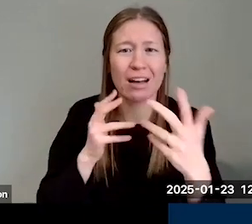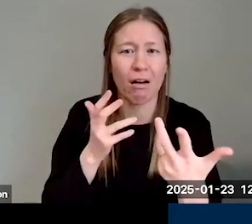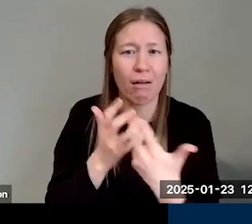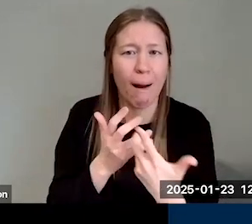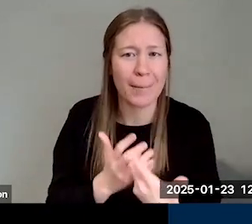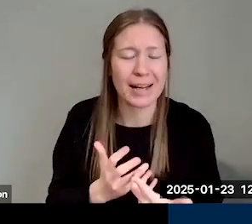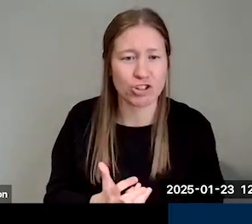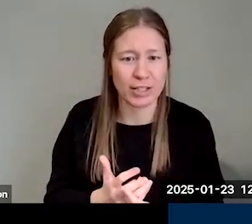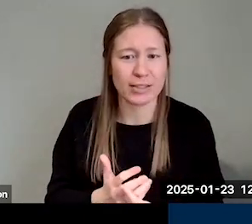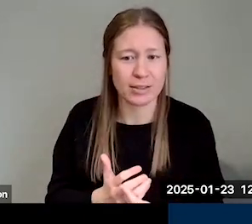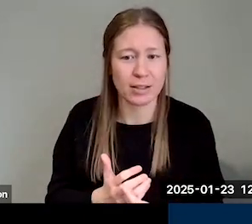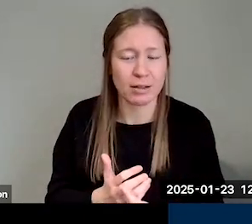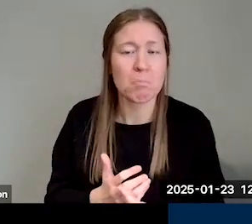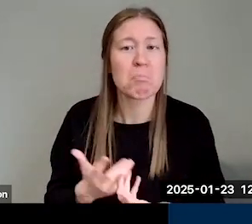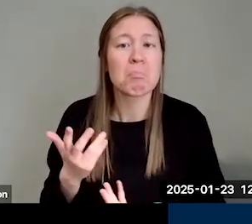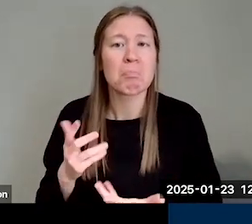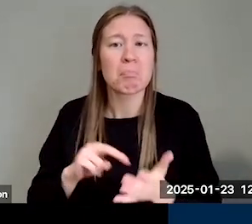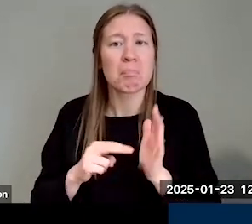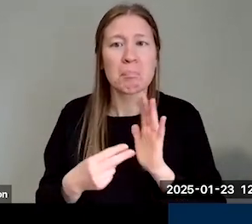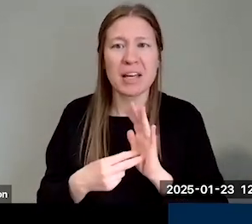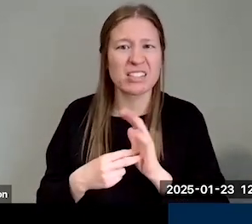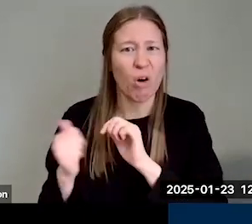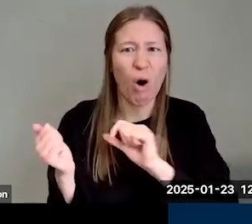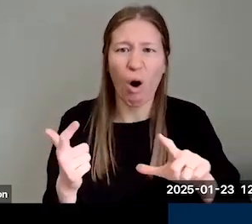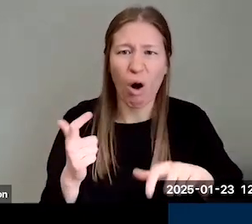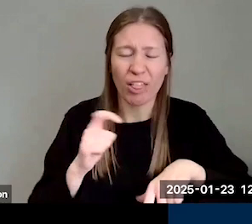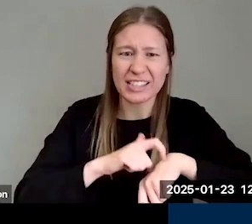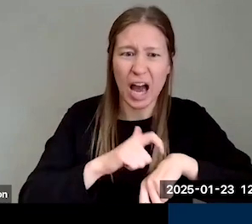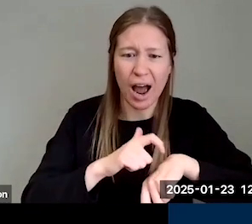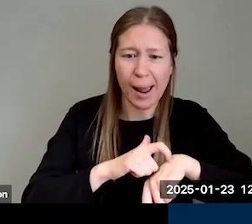if they don't need the accommodations, similar to the way this webinar was structured?